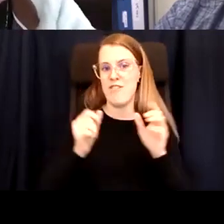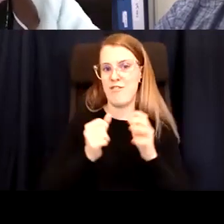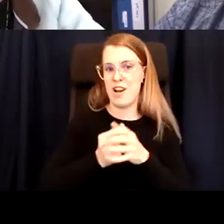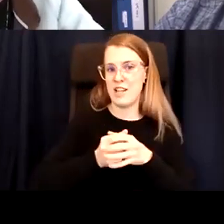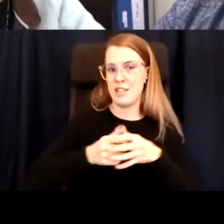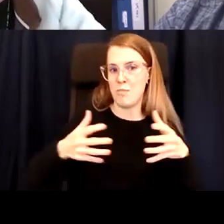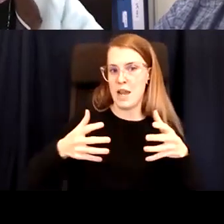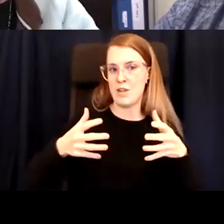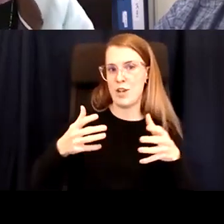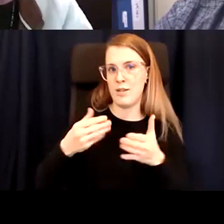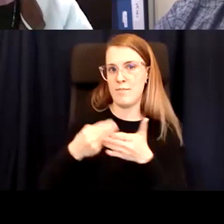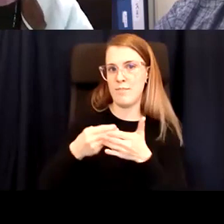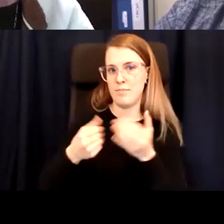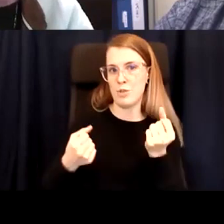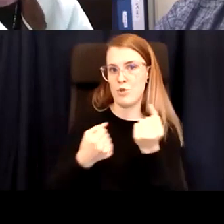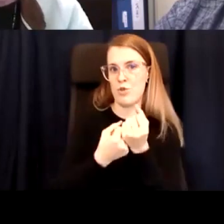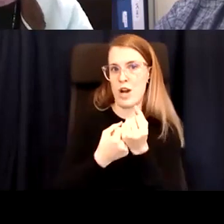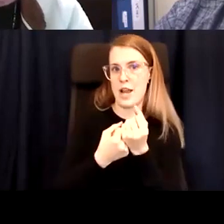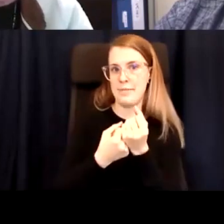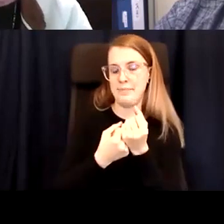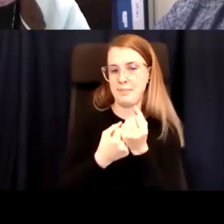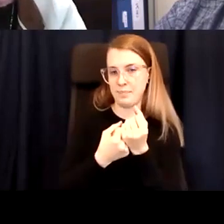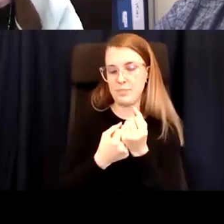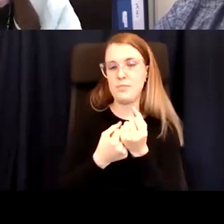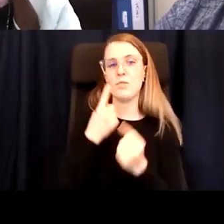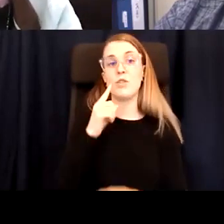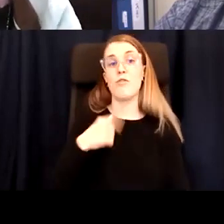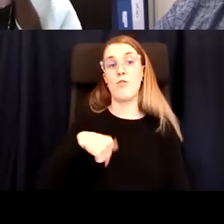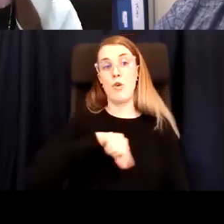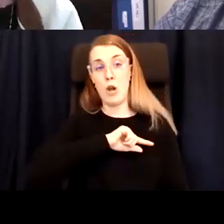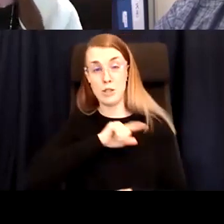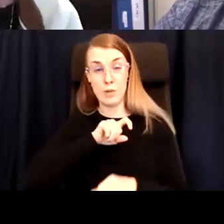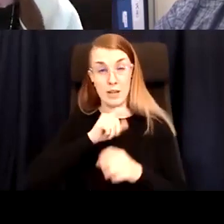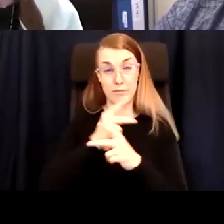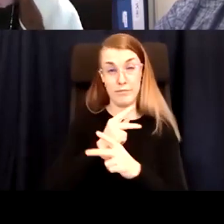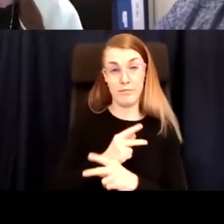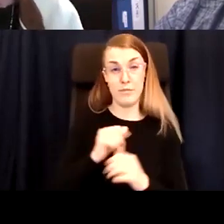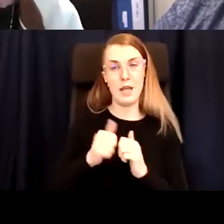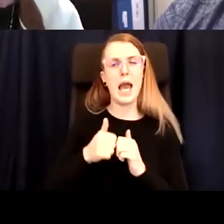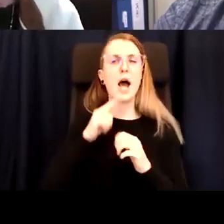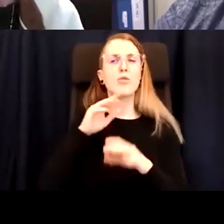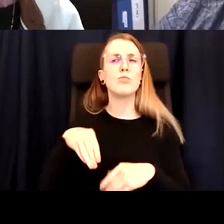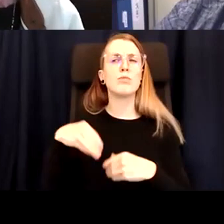And so for us, the figuring out how to do some of these service expansion without additional